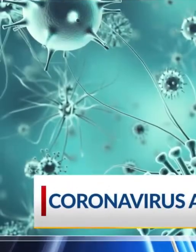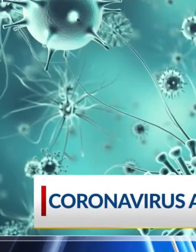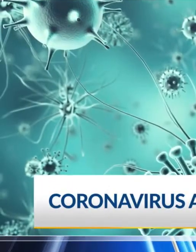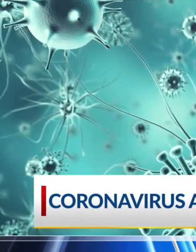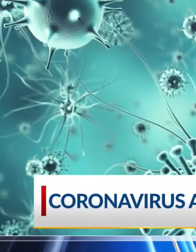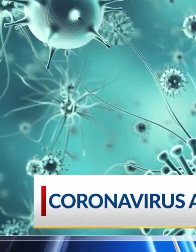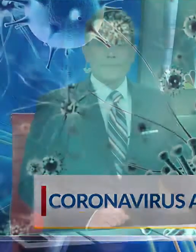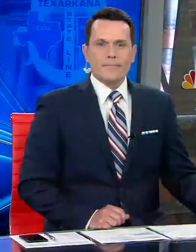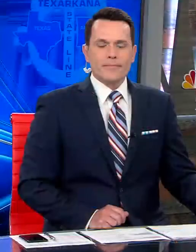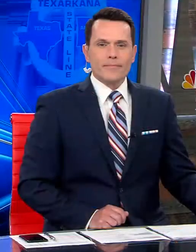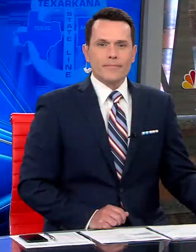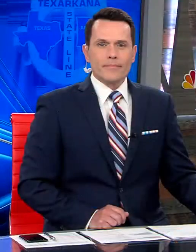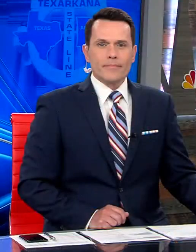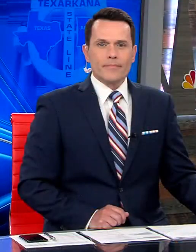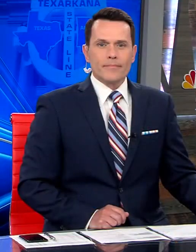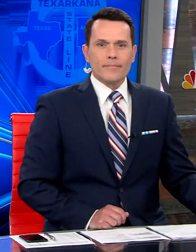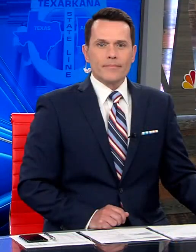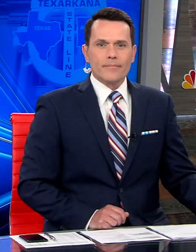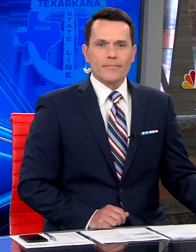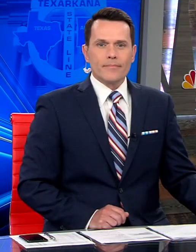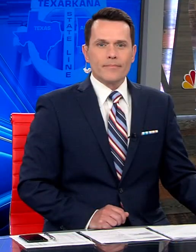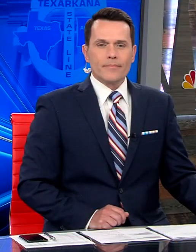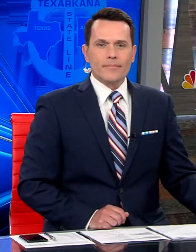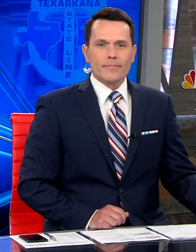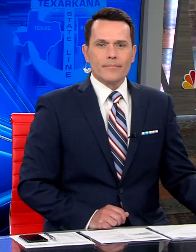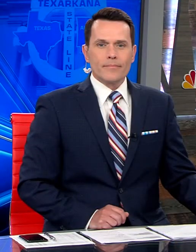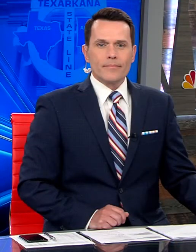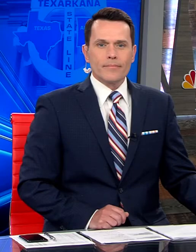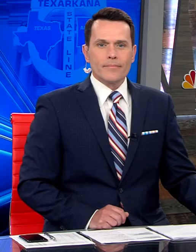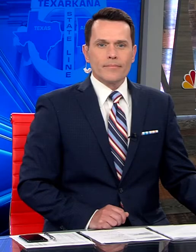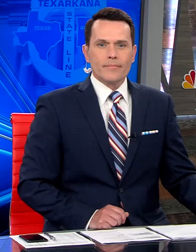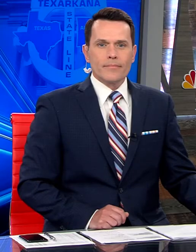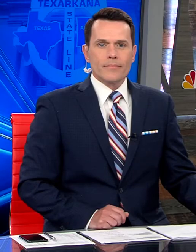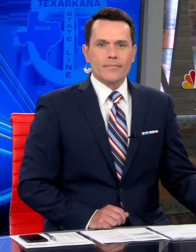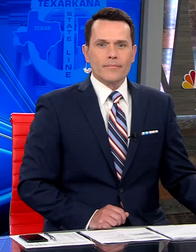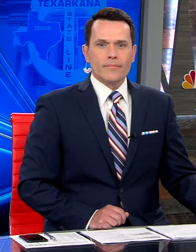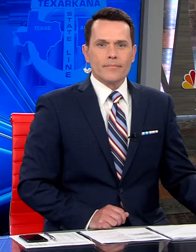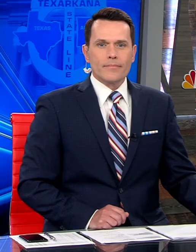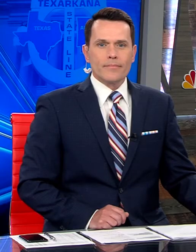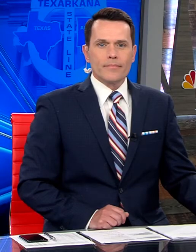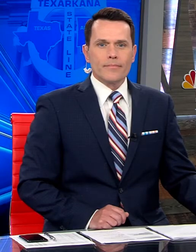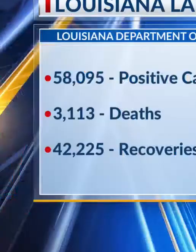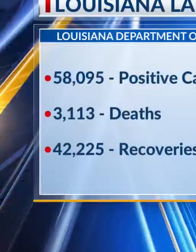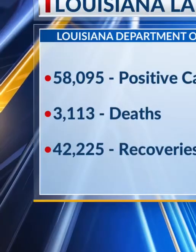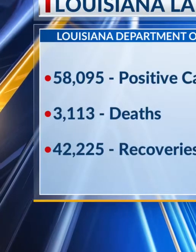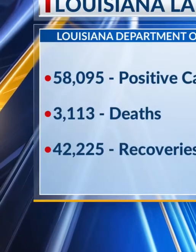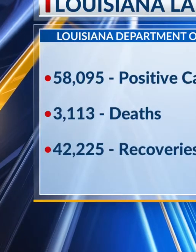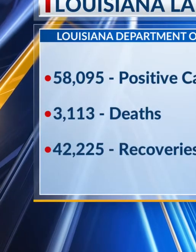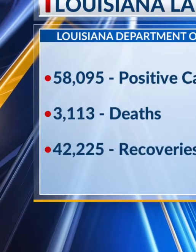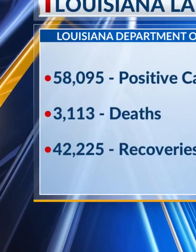THE LOUISIANA DEPARTMENT OF HEALTH REPORTS THE NUMBER OF COMFIRMED CASES IN THE STATE HAS NOW REACHED 60-THOUSAND. MORE THAN 31-HUNDRED PEOPLE